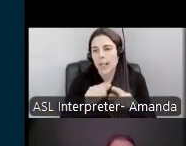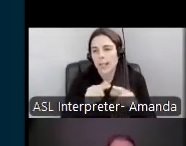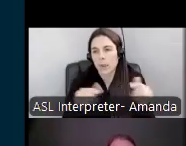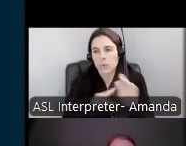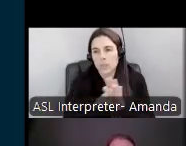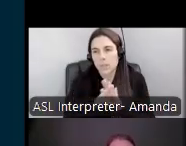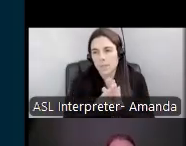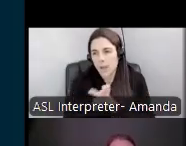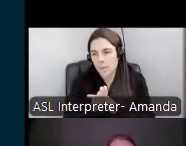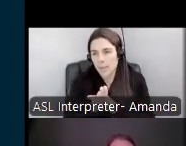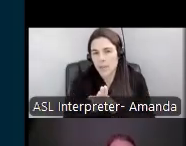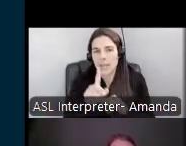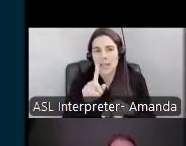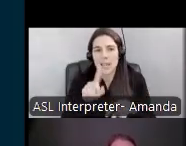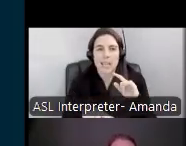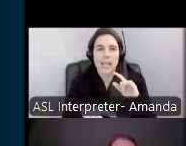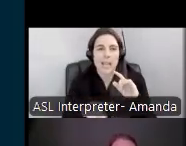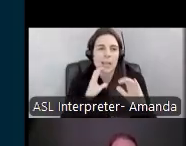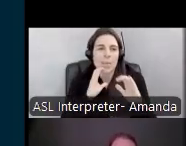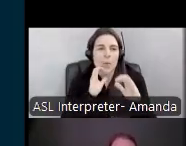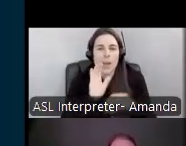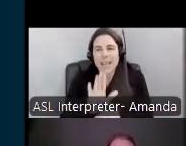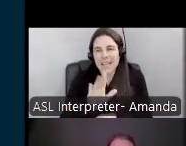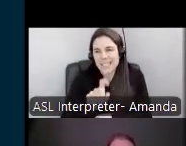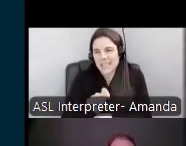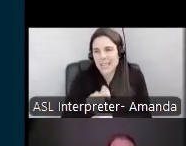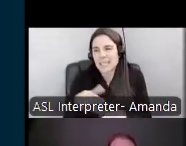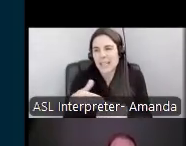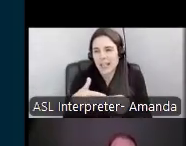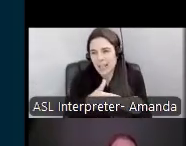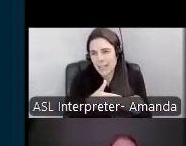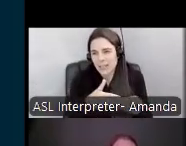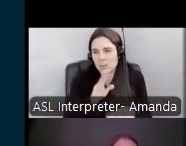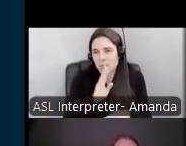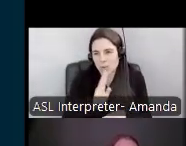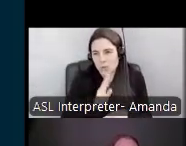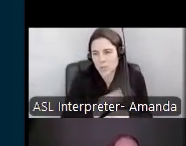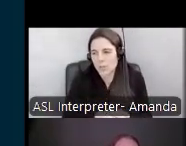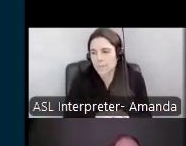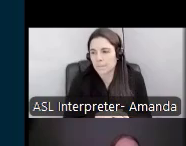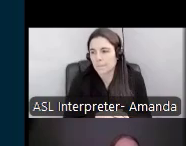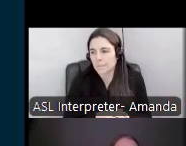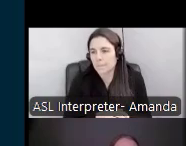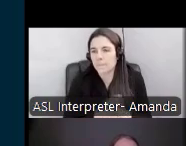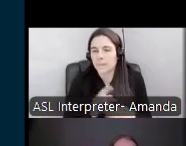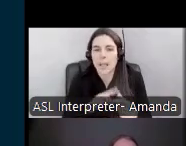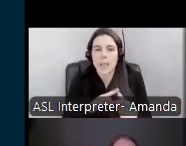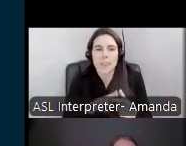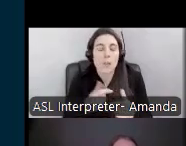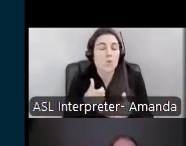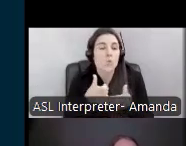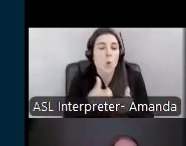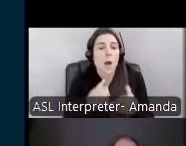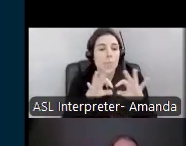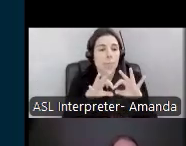that, communicating his needs, and that leads to some of the frustration, and then to help the family have age appropriate